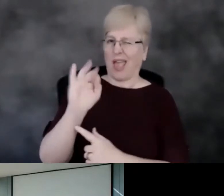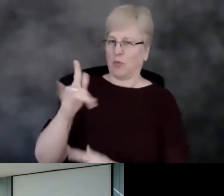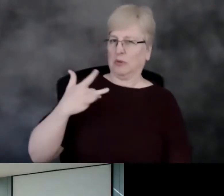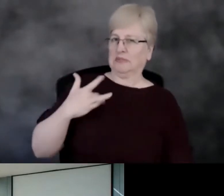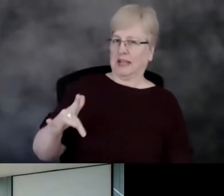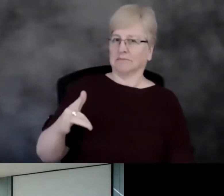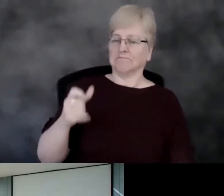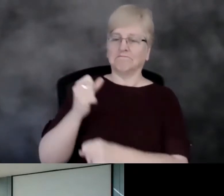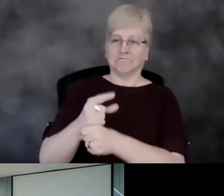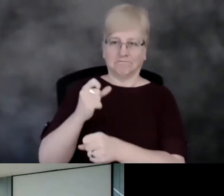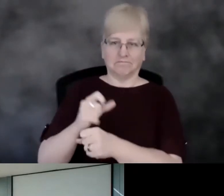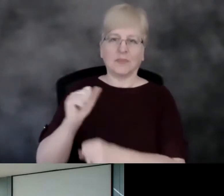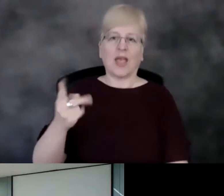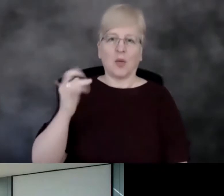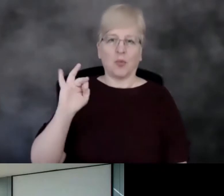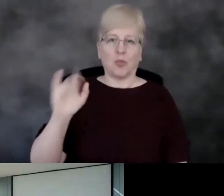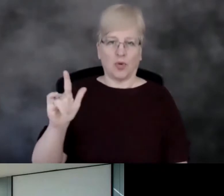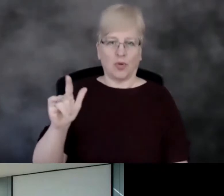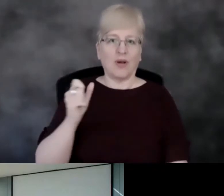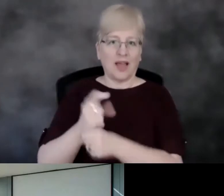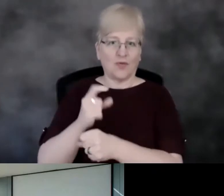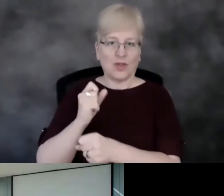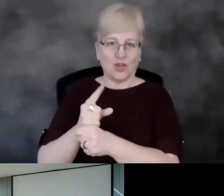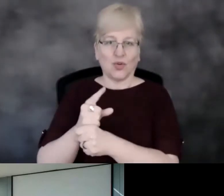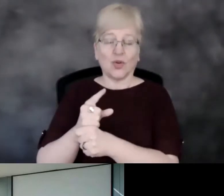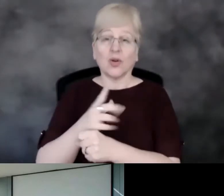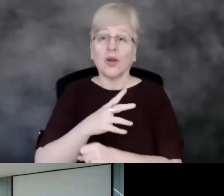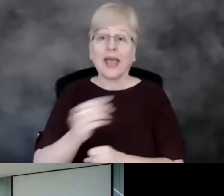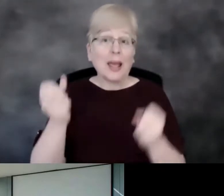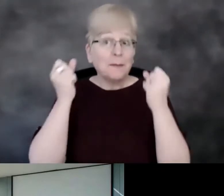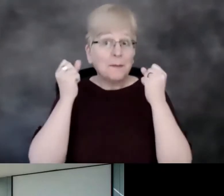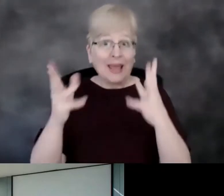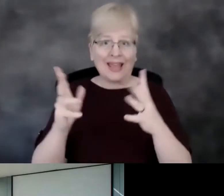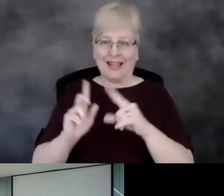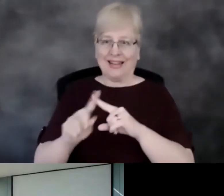year. 16:04:54 We also have many, many events and